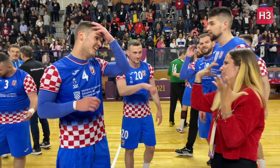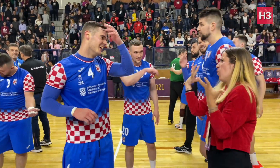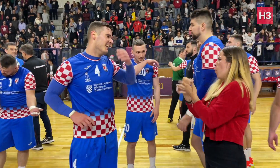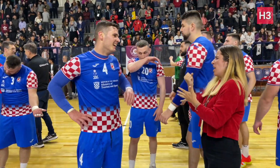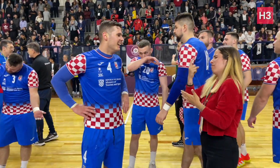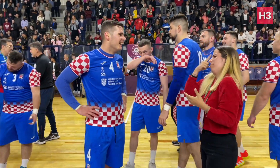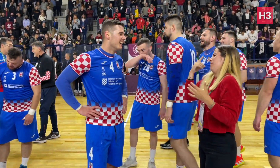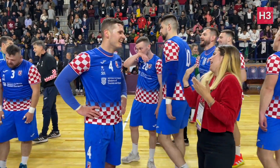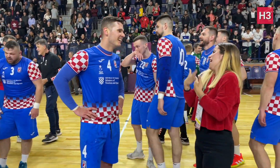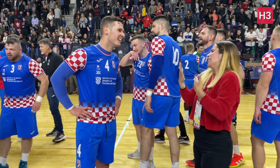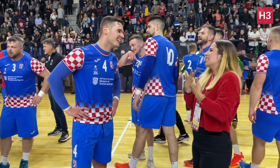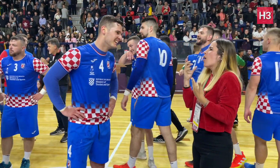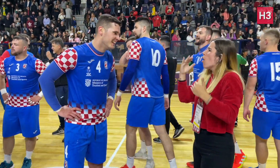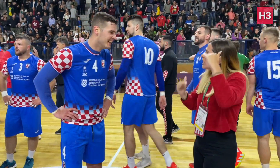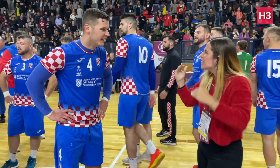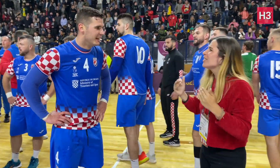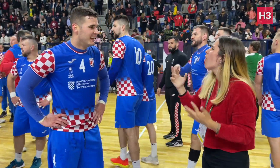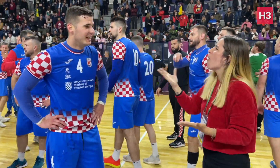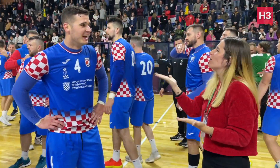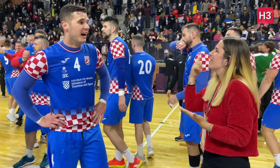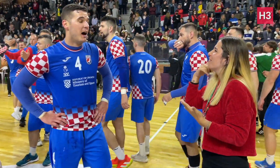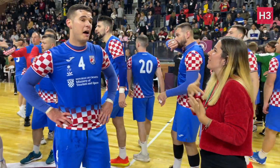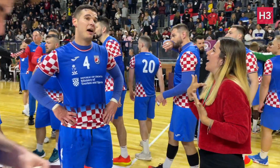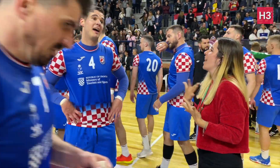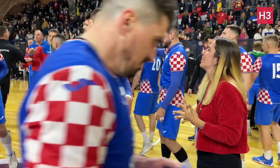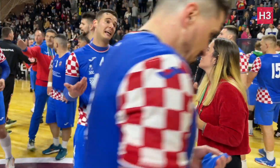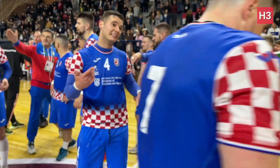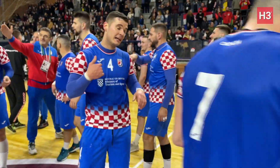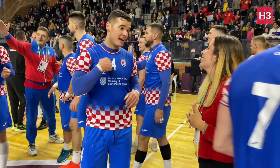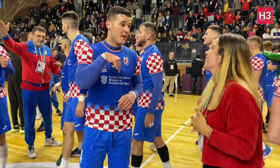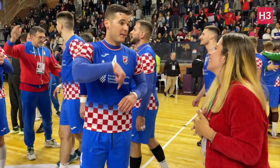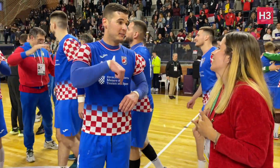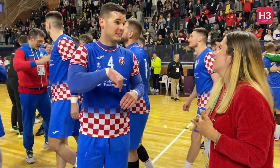Well done! How do you feel about the final? Was it easy or challenging?